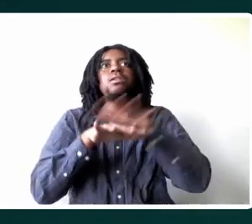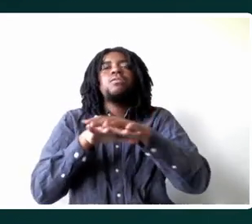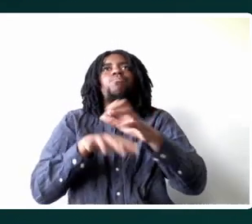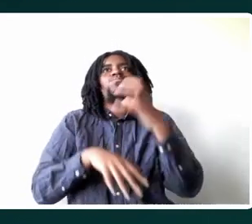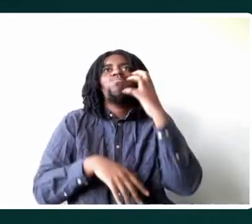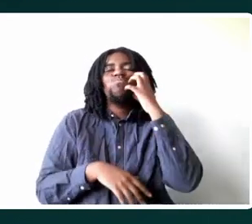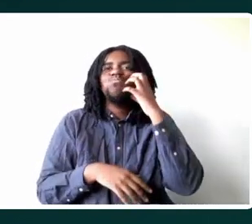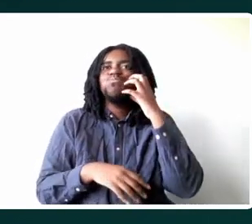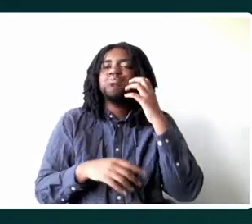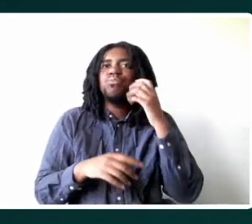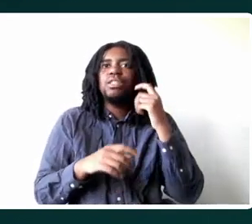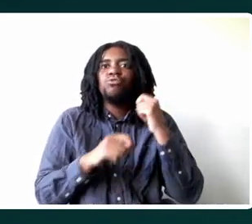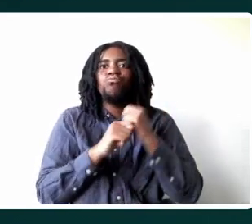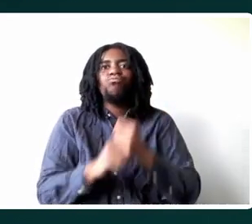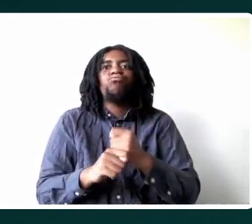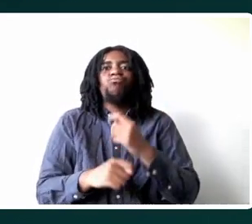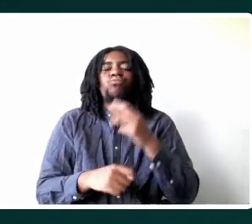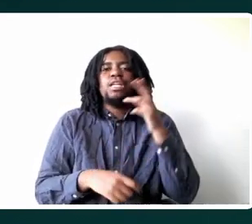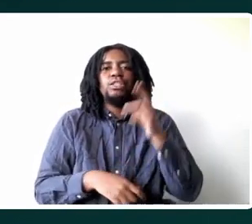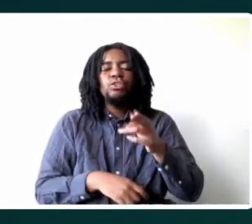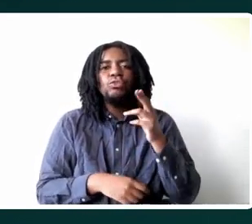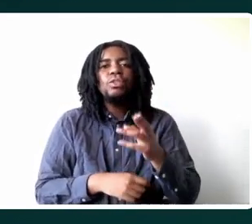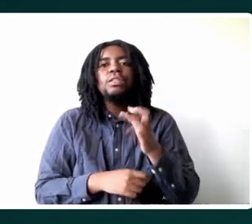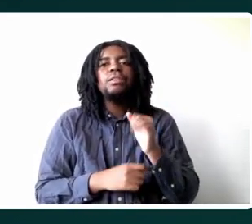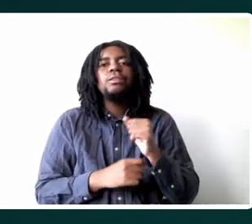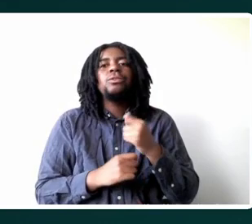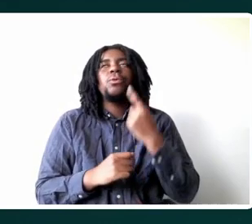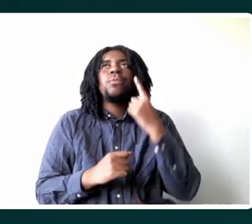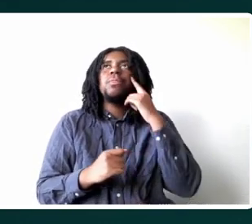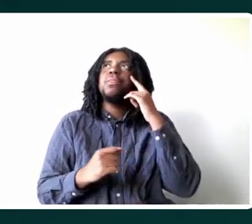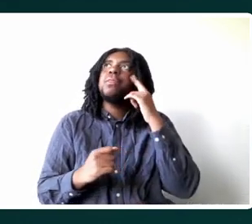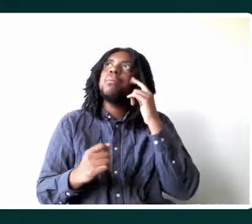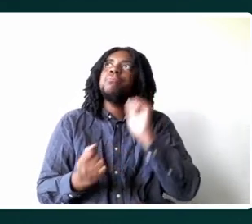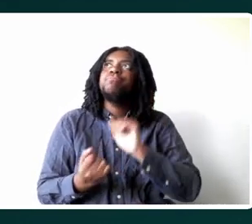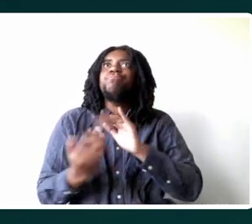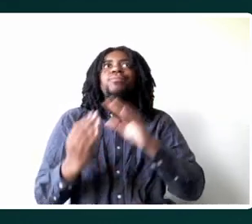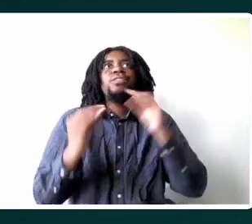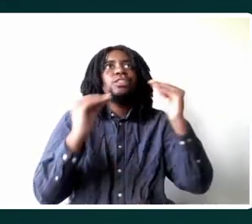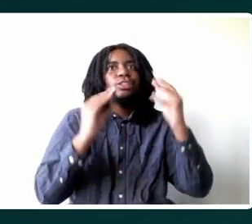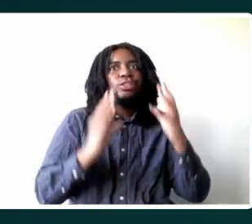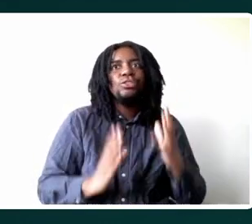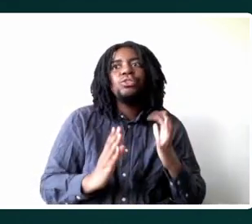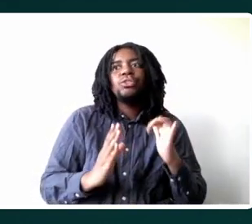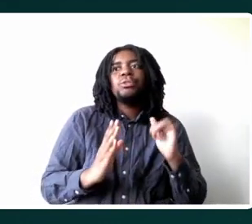them. So, thinking about the ways the teachers in this session might use artworks as a way